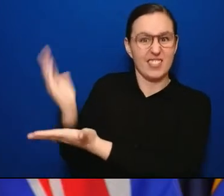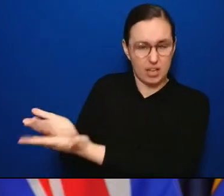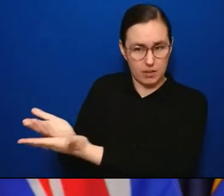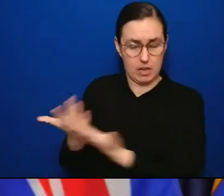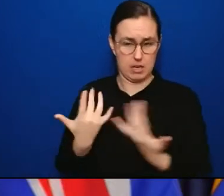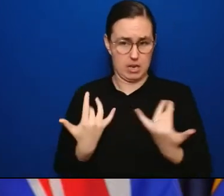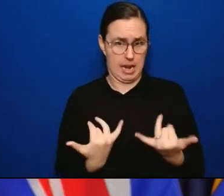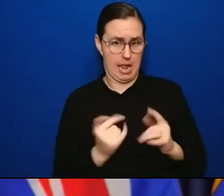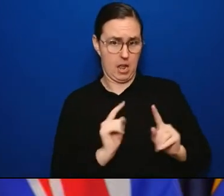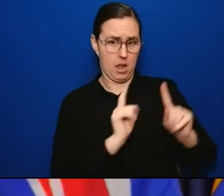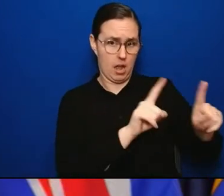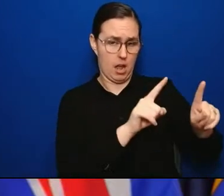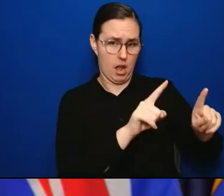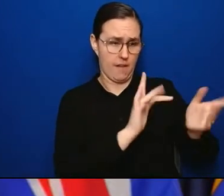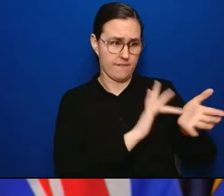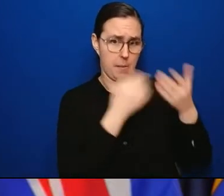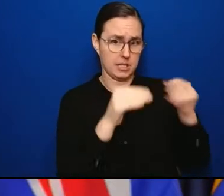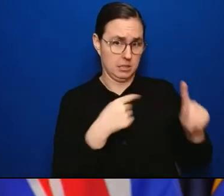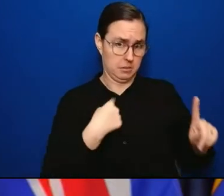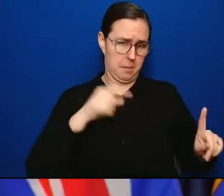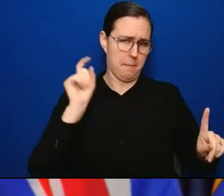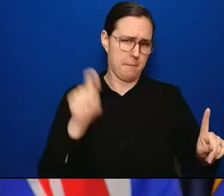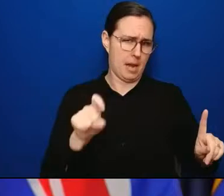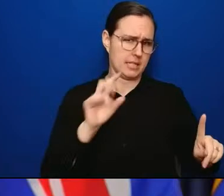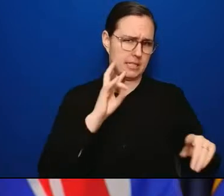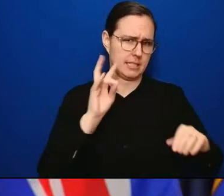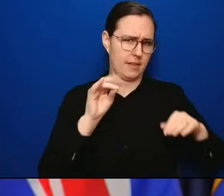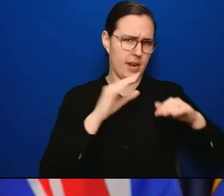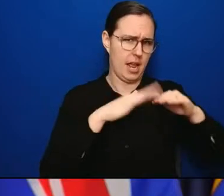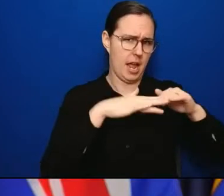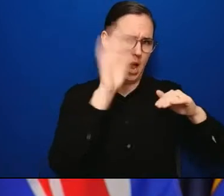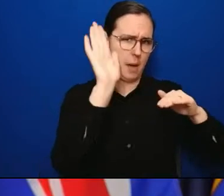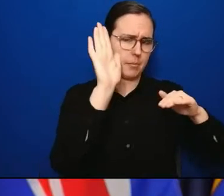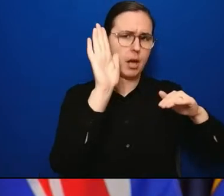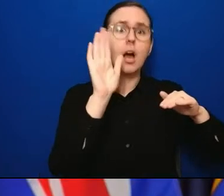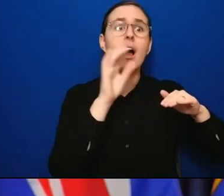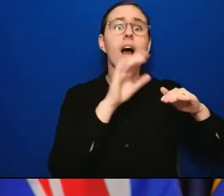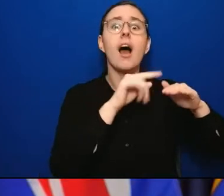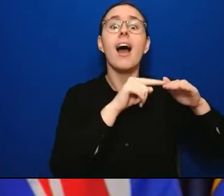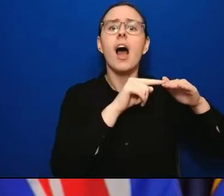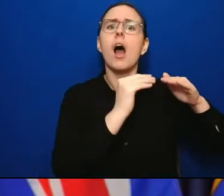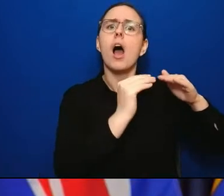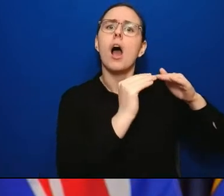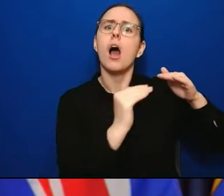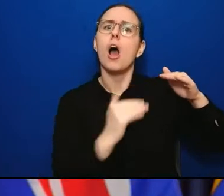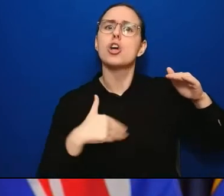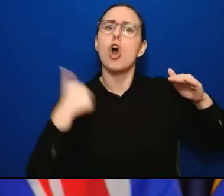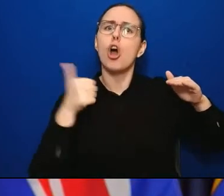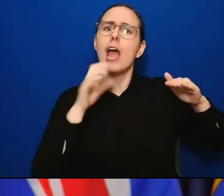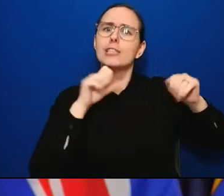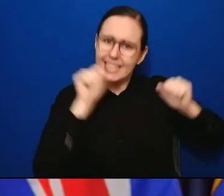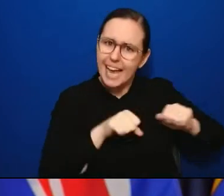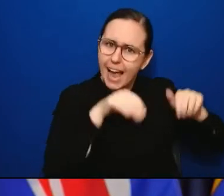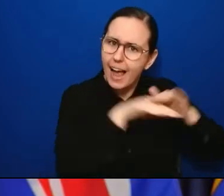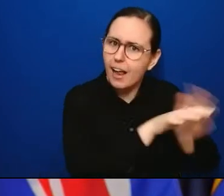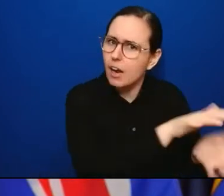wondering how soon will people younger than 70 be able to pick them up at pharmacies and that number you gave us about how